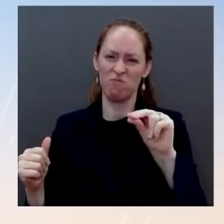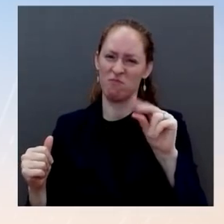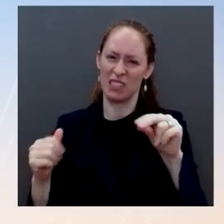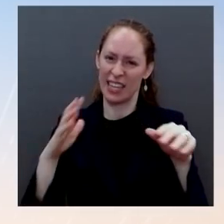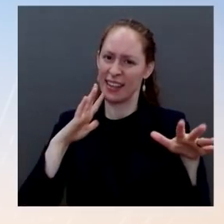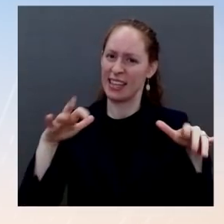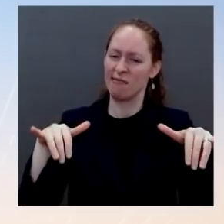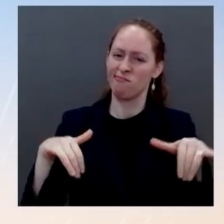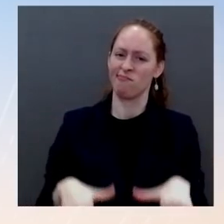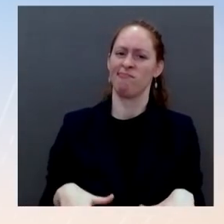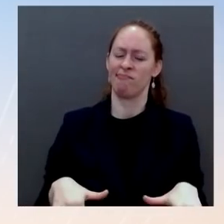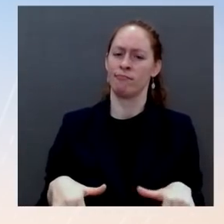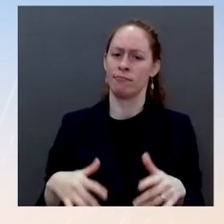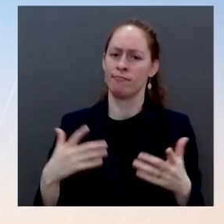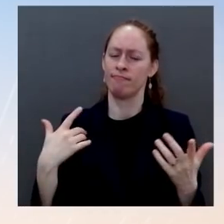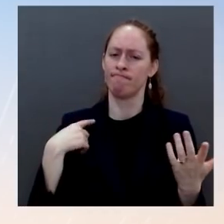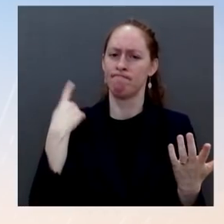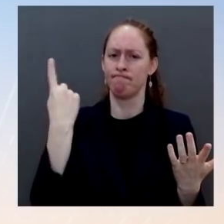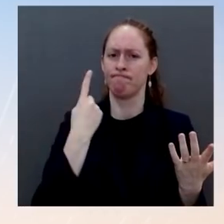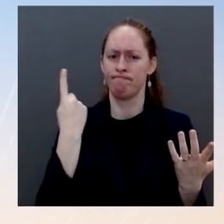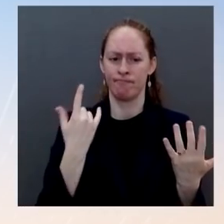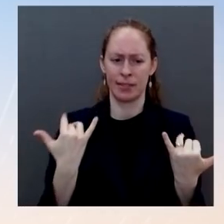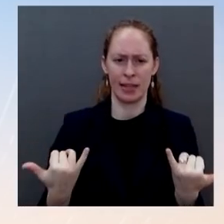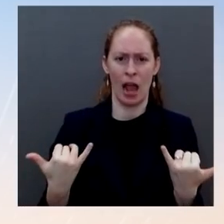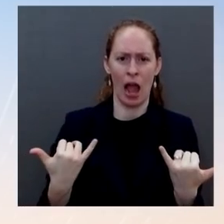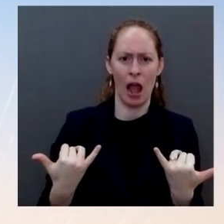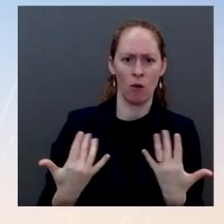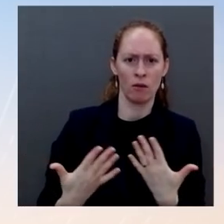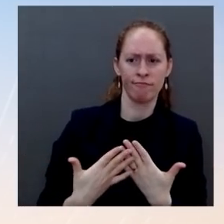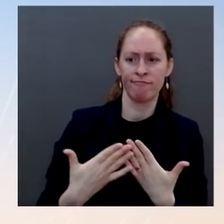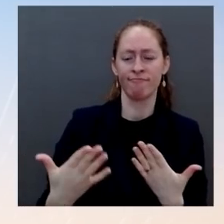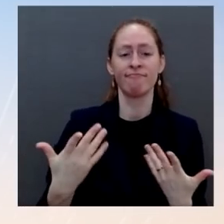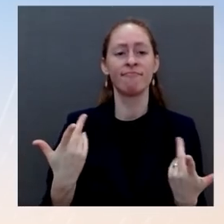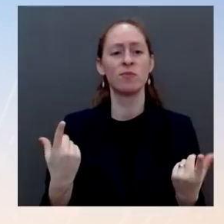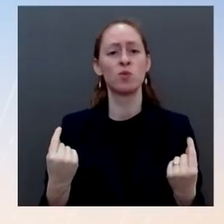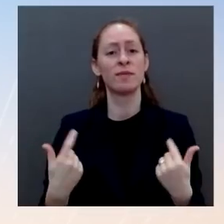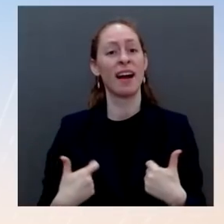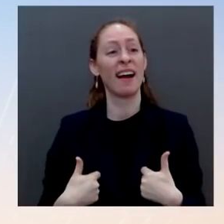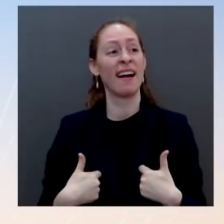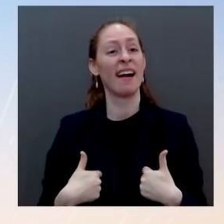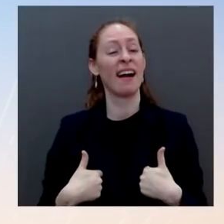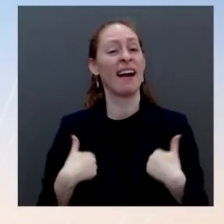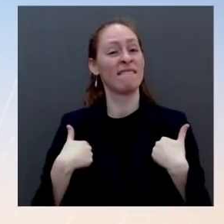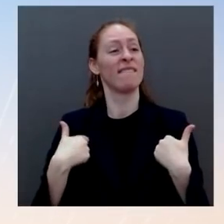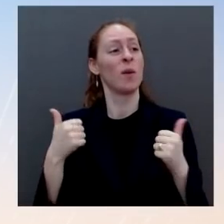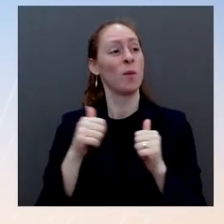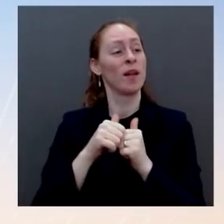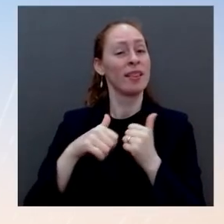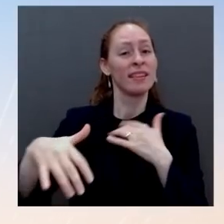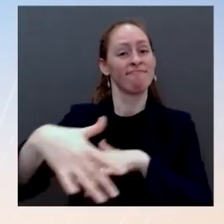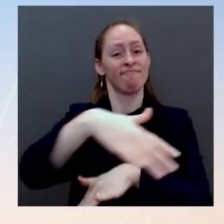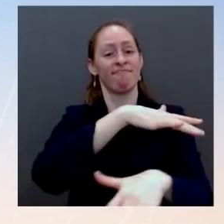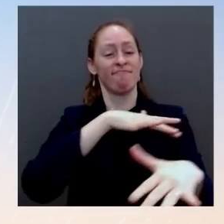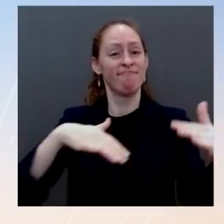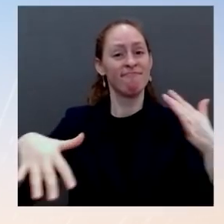Has the President -- has the President been advised on whether it's likely that we will have to live with COVID,